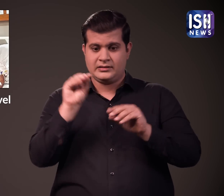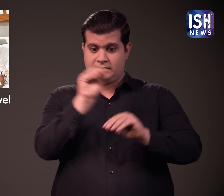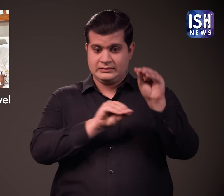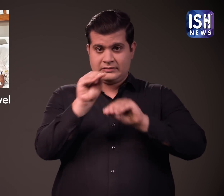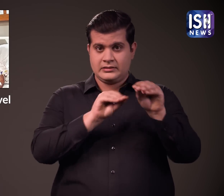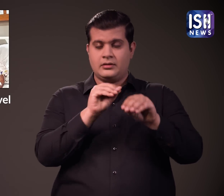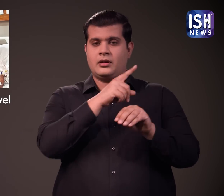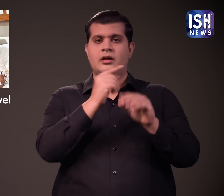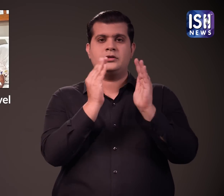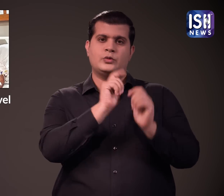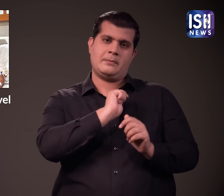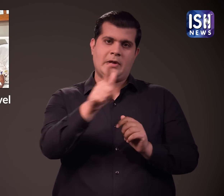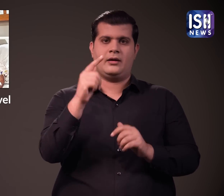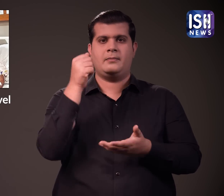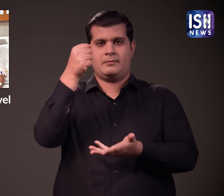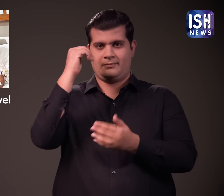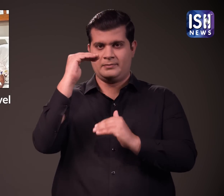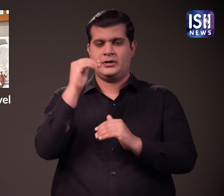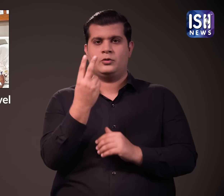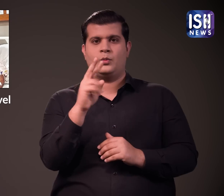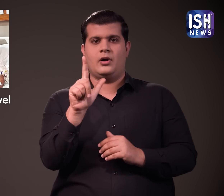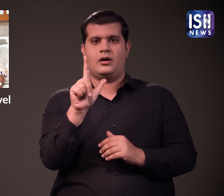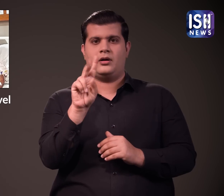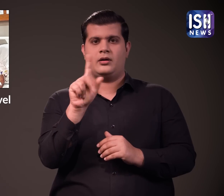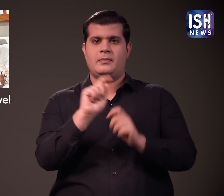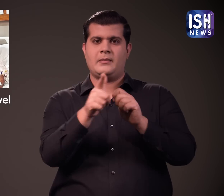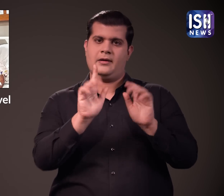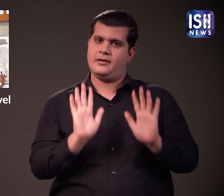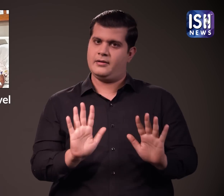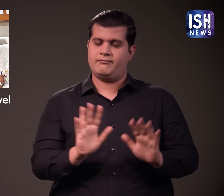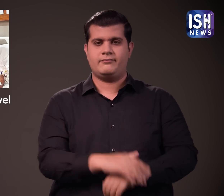The policy covers medical expenses up to Rs 2,00,000.